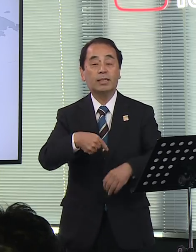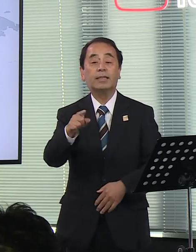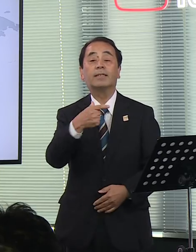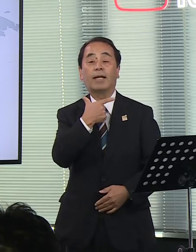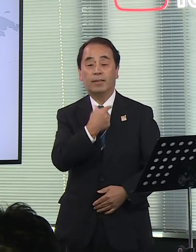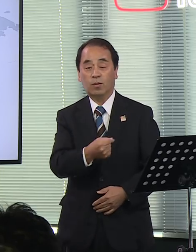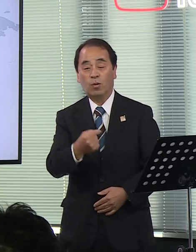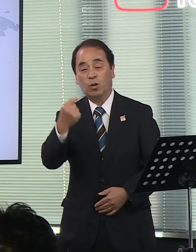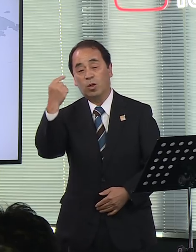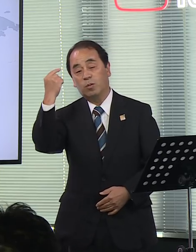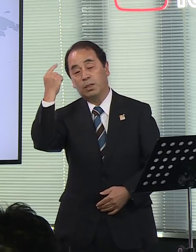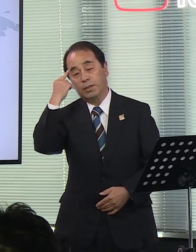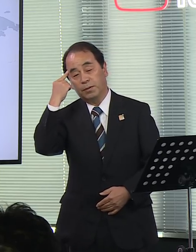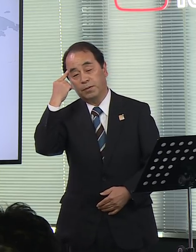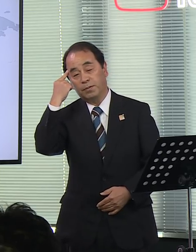a word and raise awareness toward an